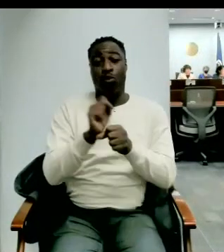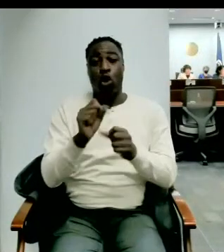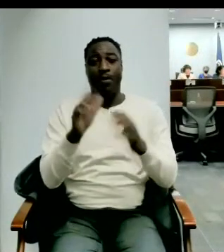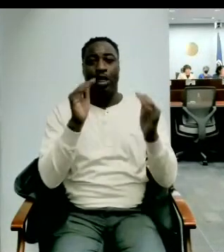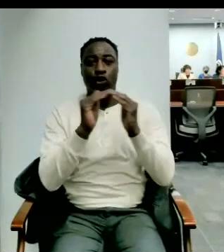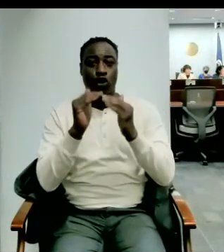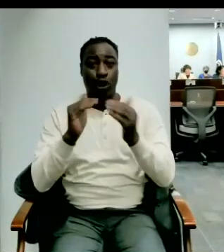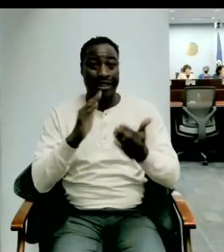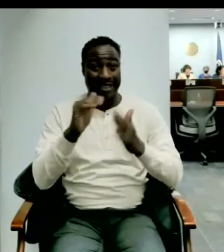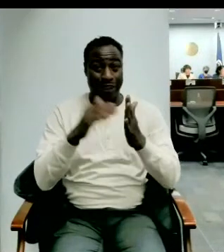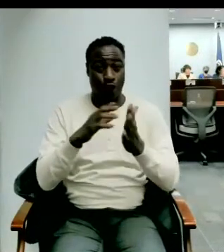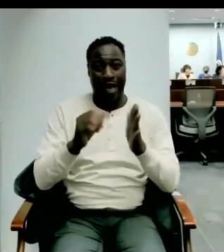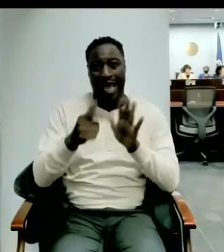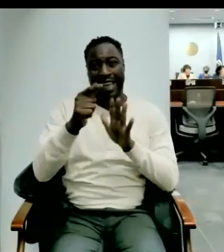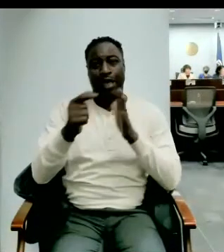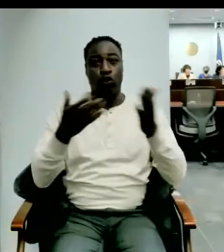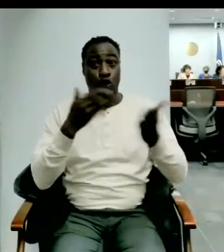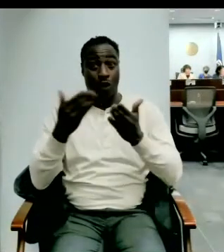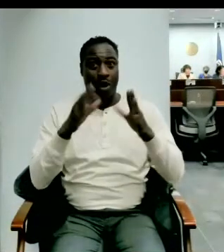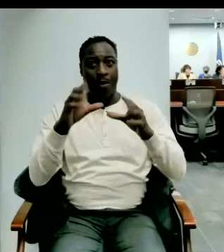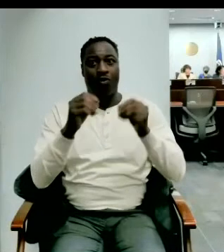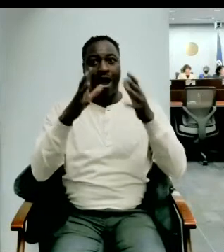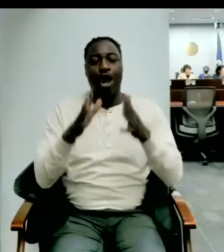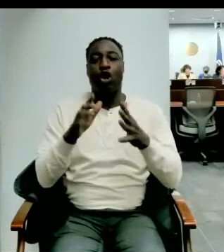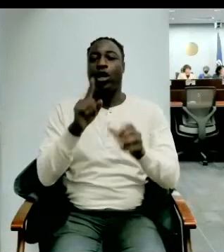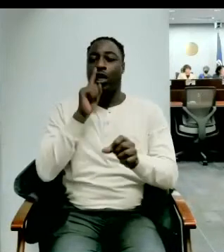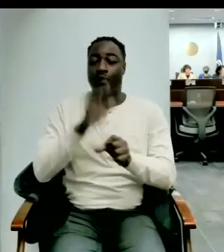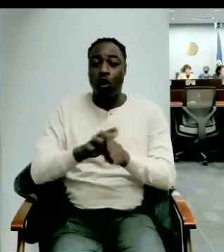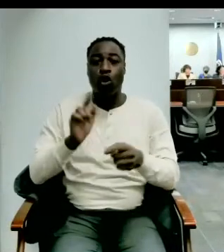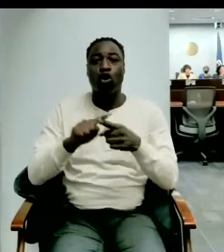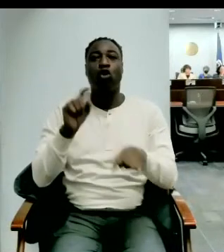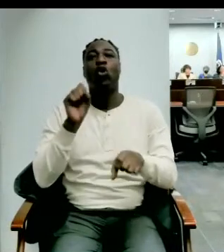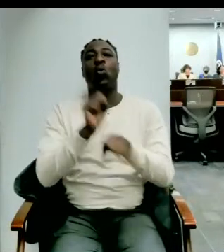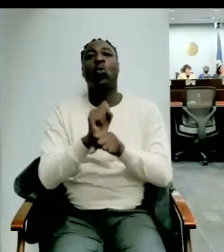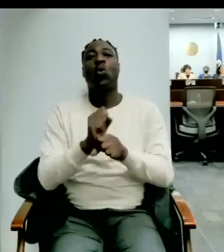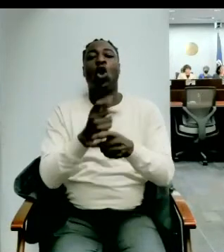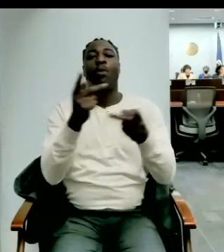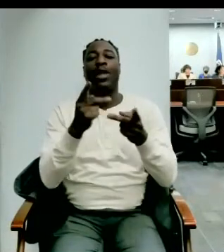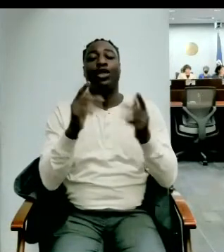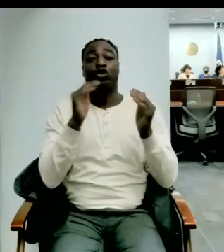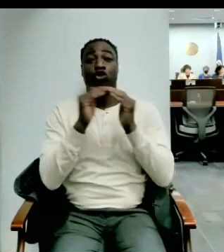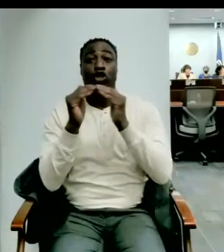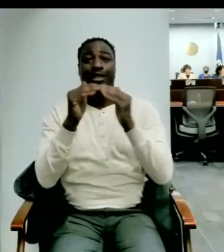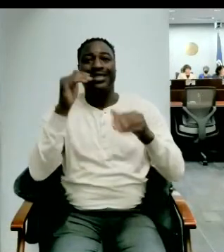center, a legal service provider devoted to workplace Justice in the DC-Metro area.